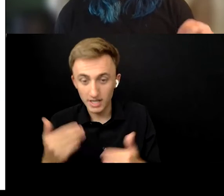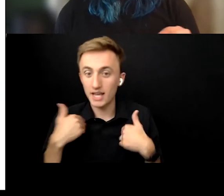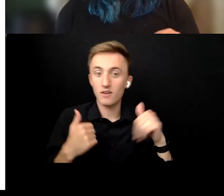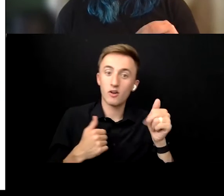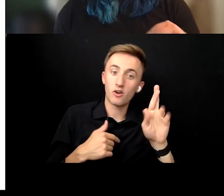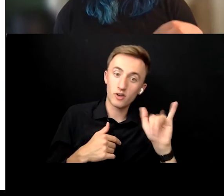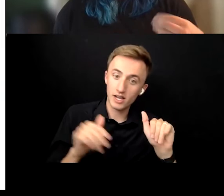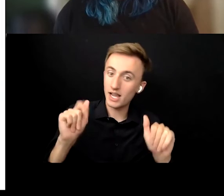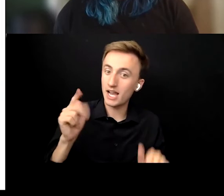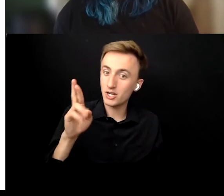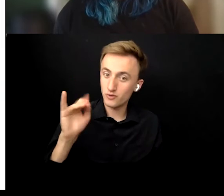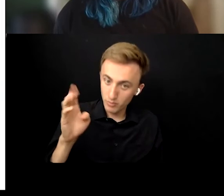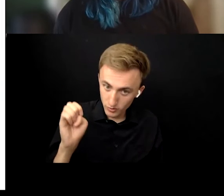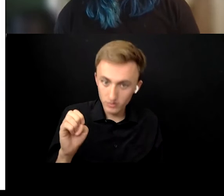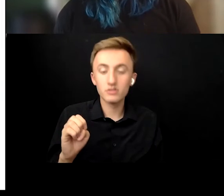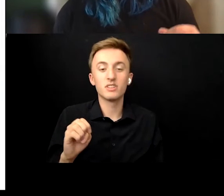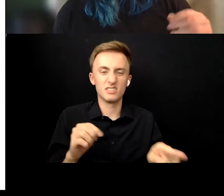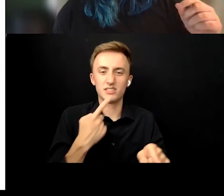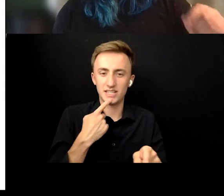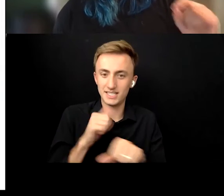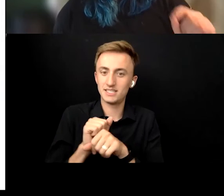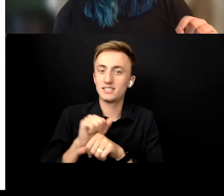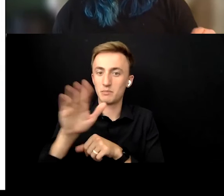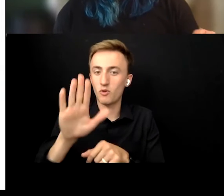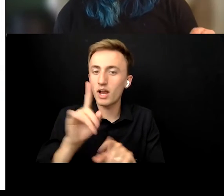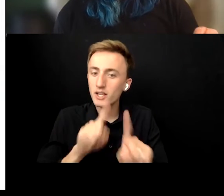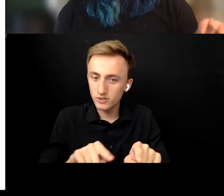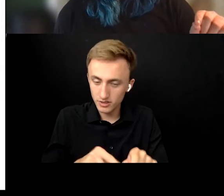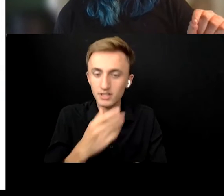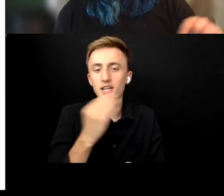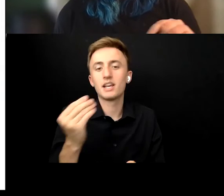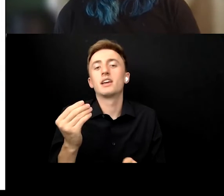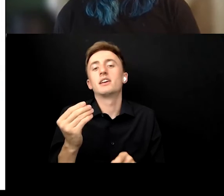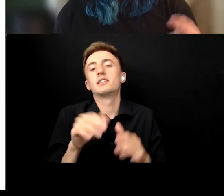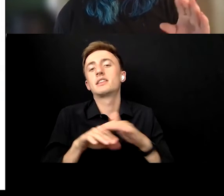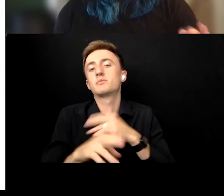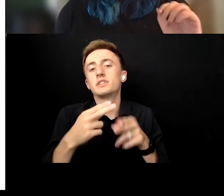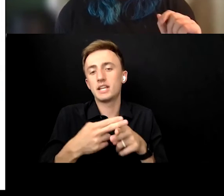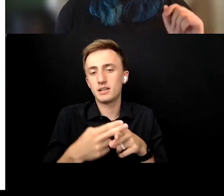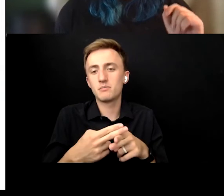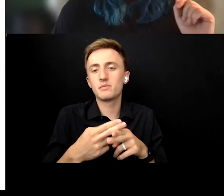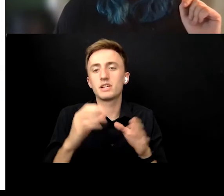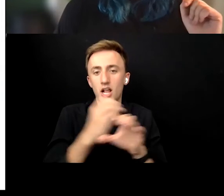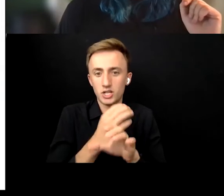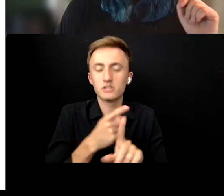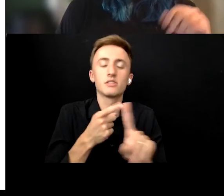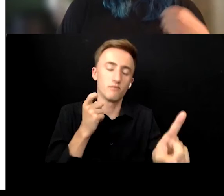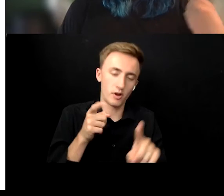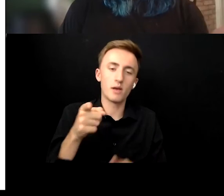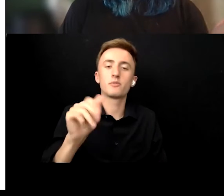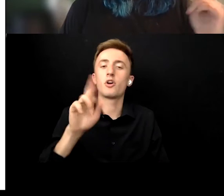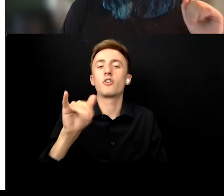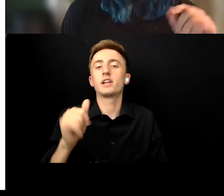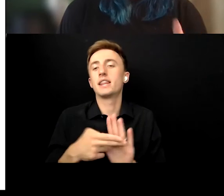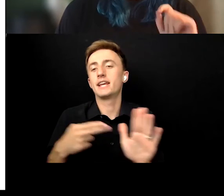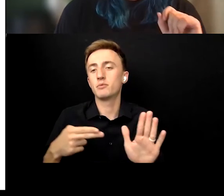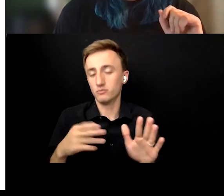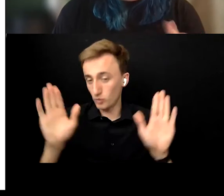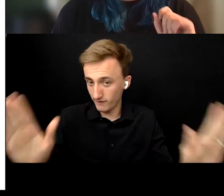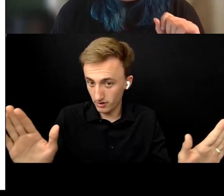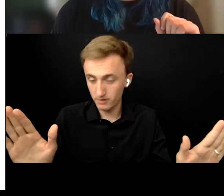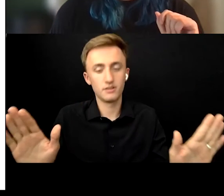aria-label open with them in your answers," coming from the aria label. Wonderful. The correct role